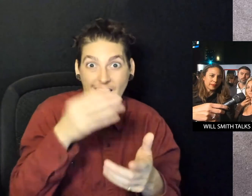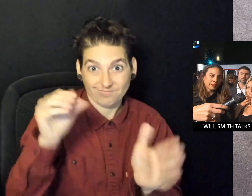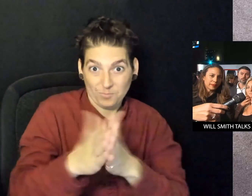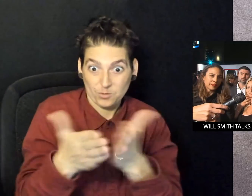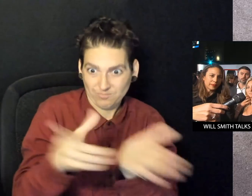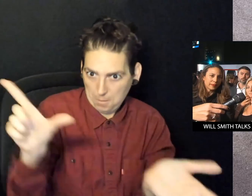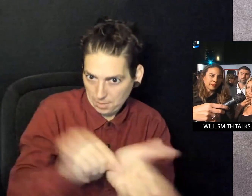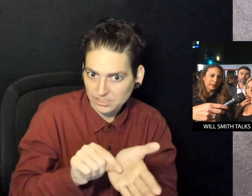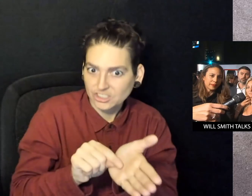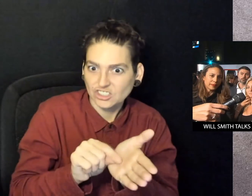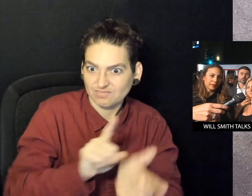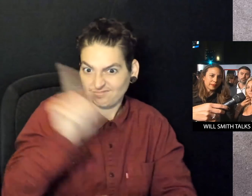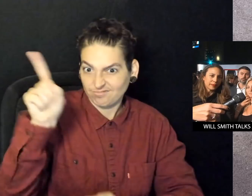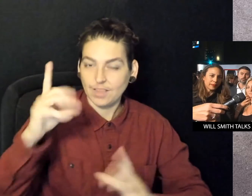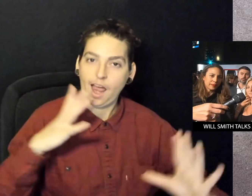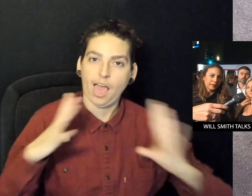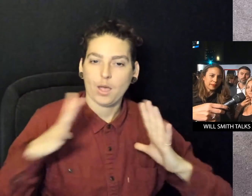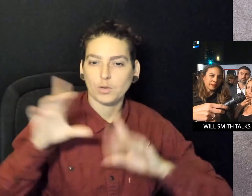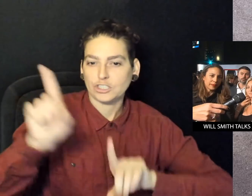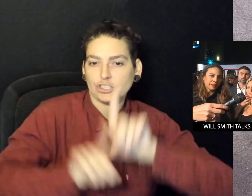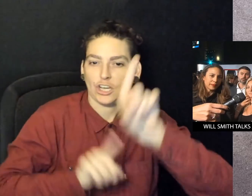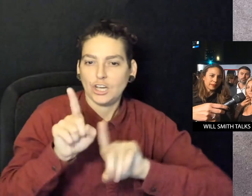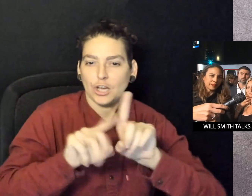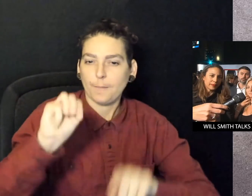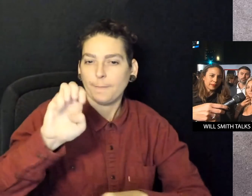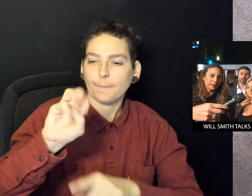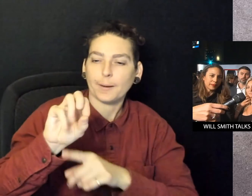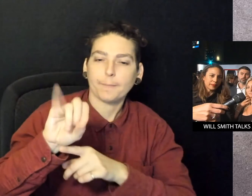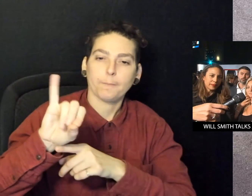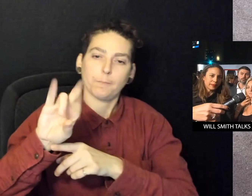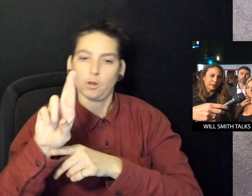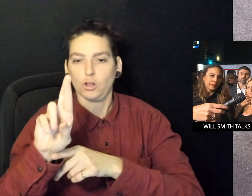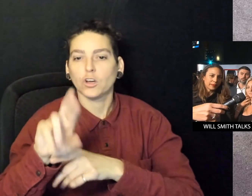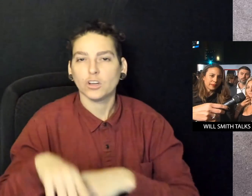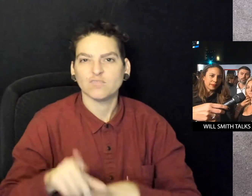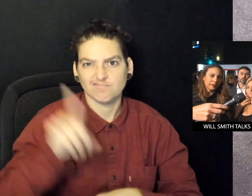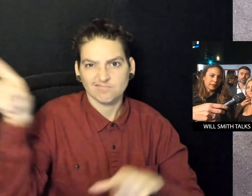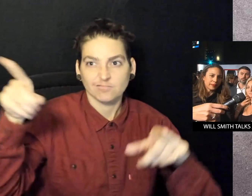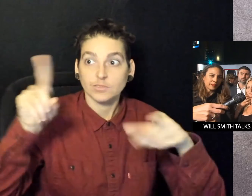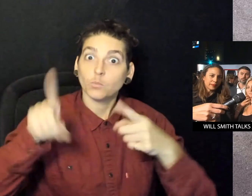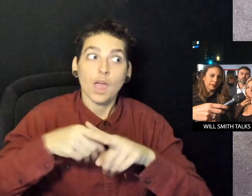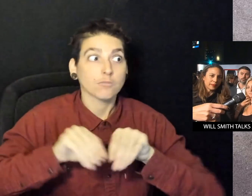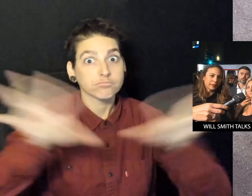the release on YouTube is set to coincide with the publication of the Hollywood stars